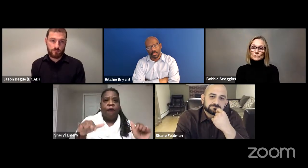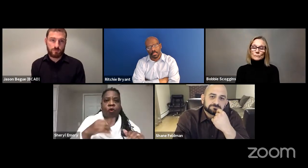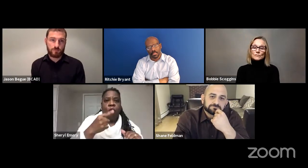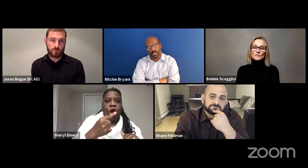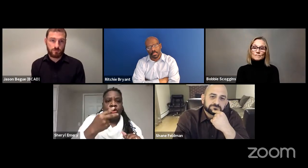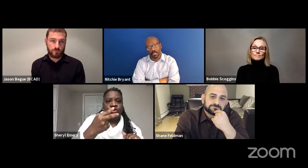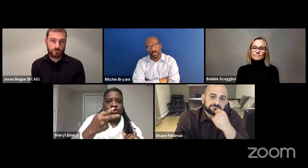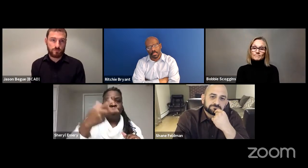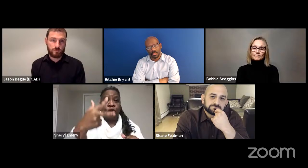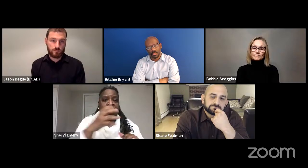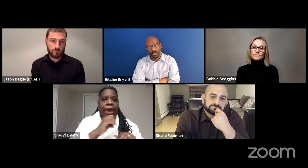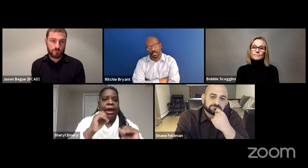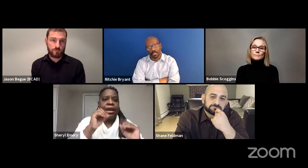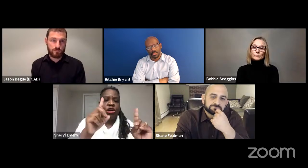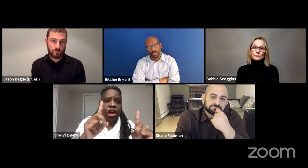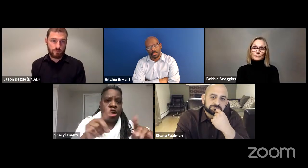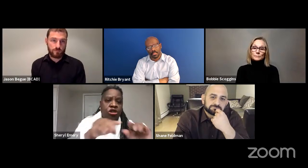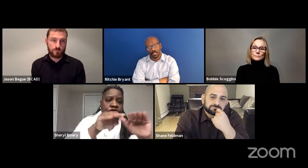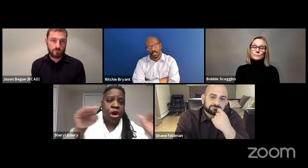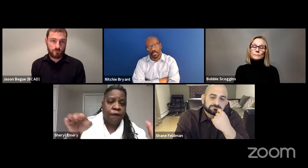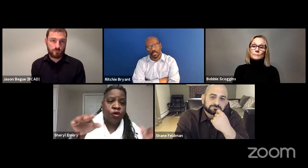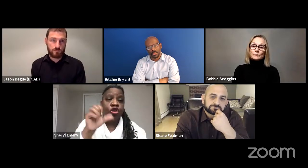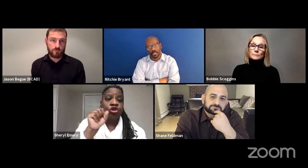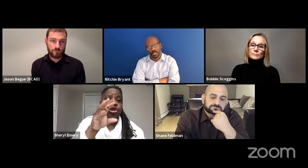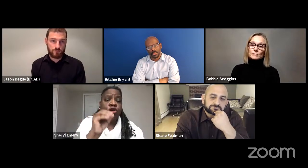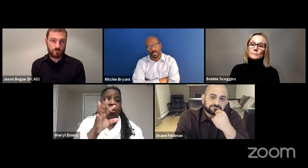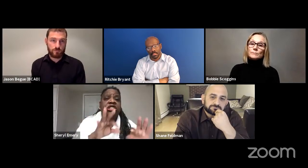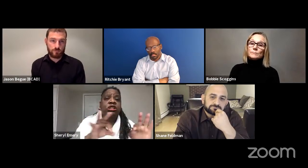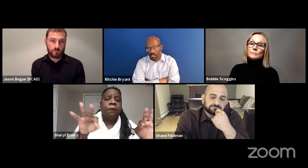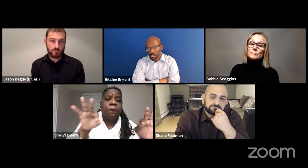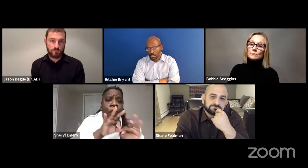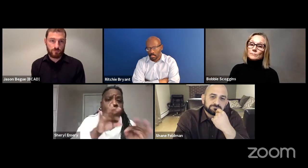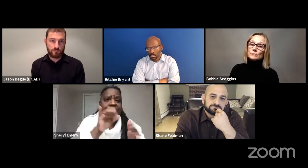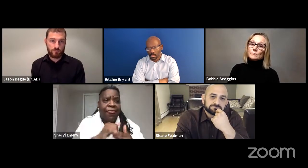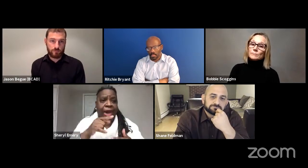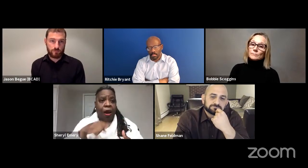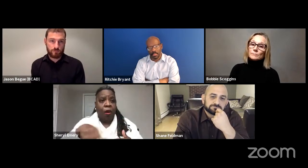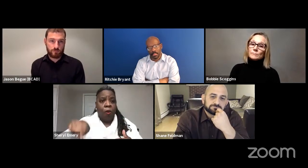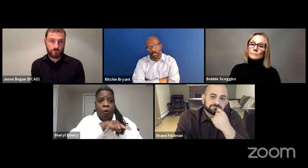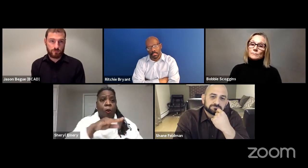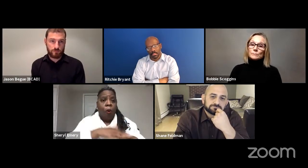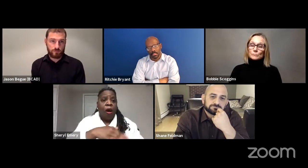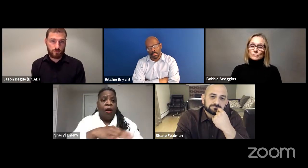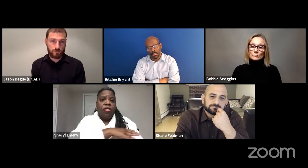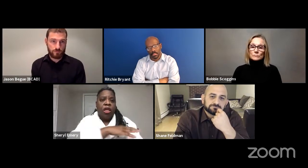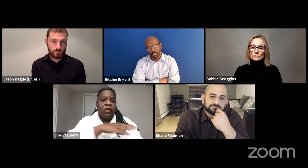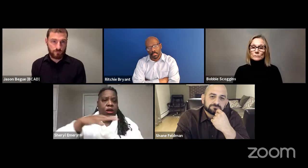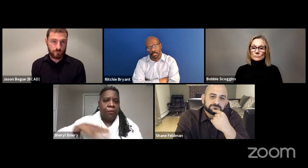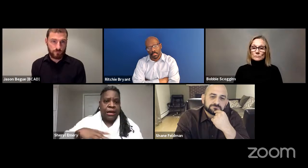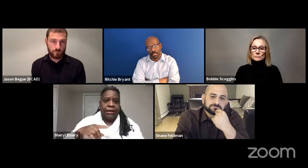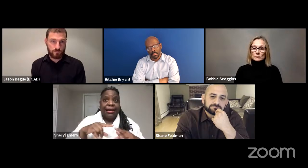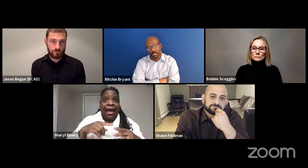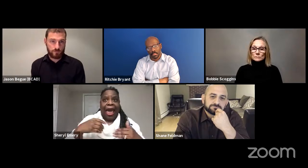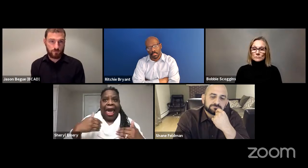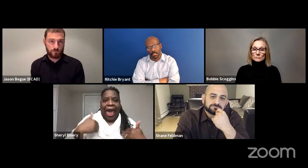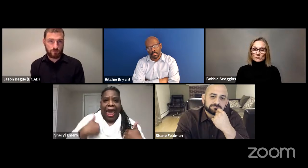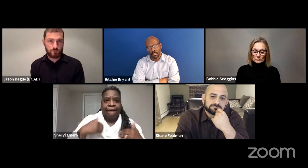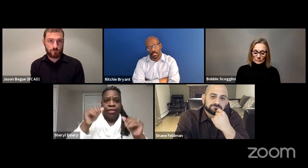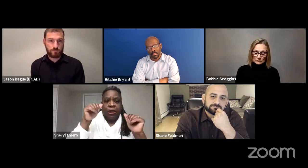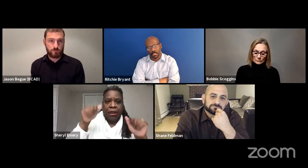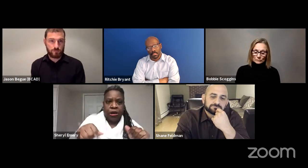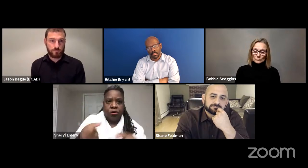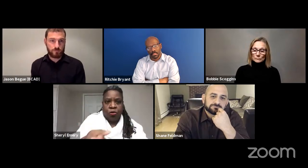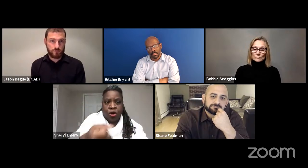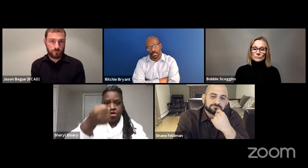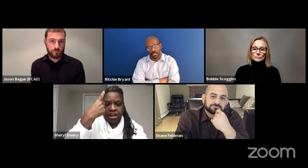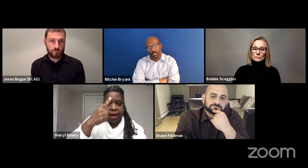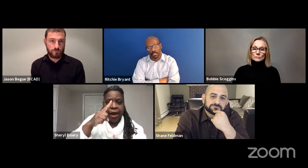various levels. And you could rank level 1, 2 and 3 in various specializations. So the